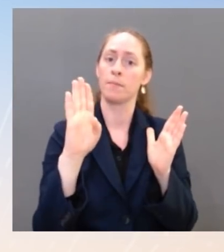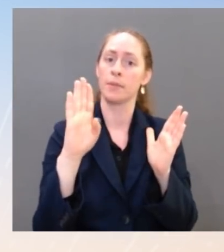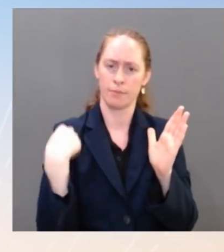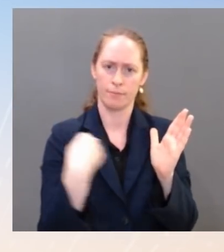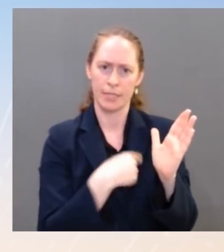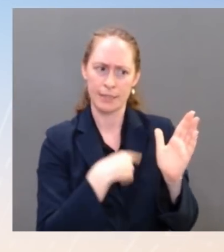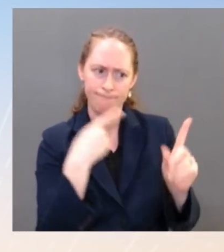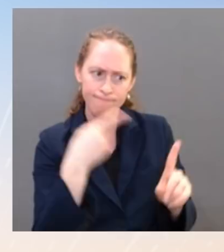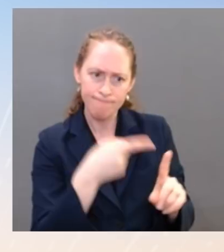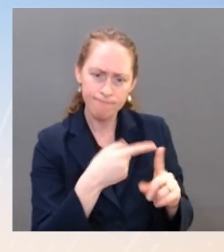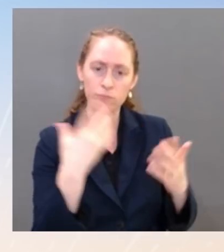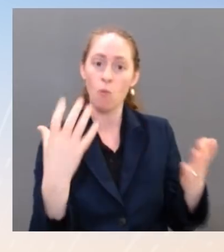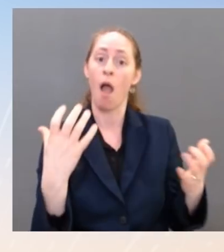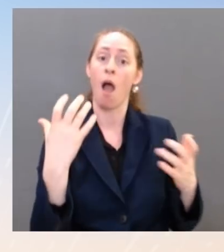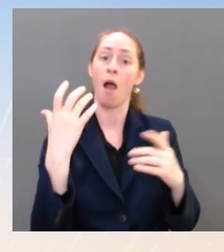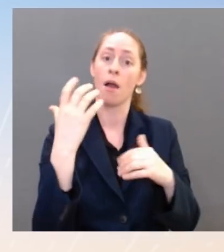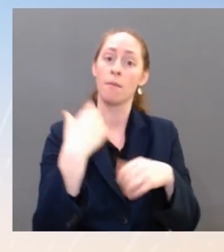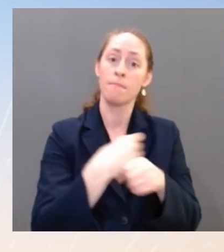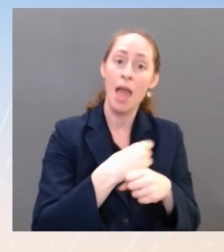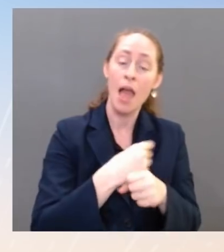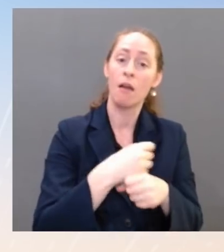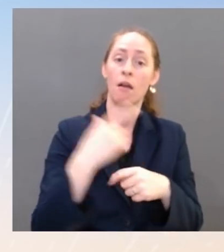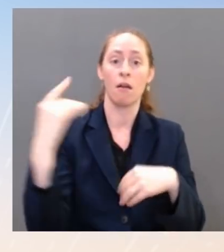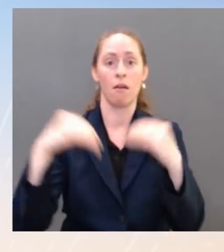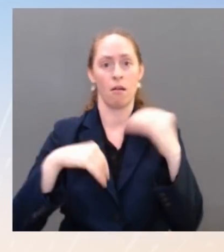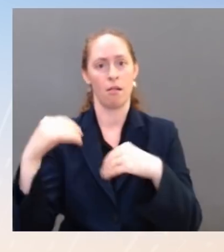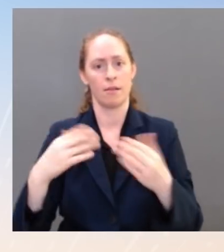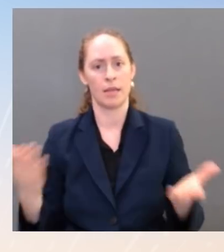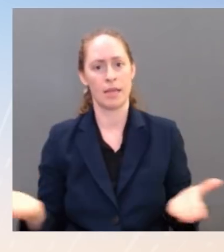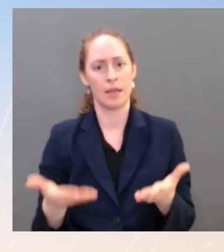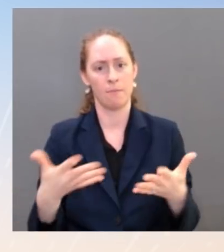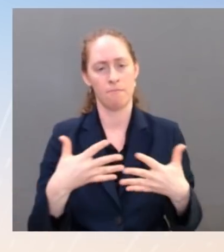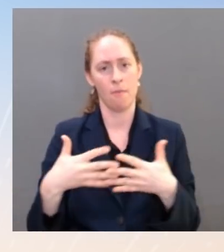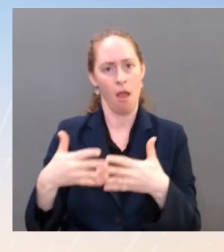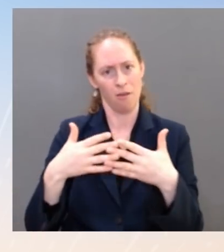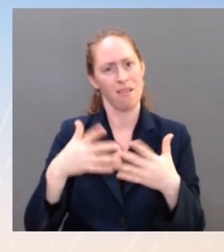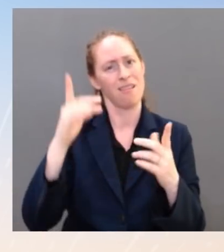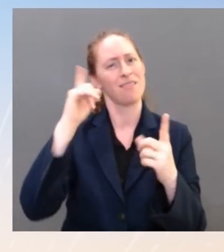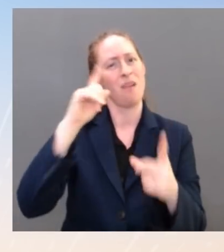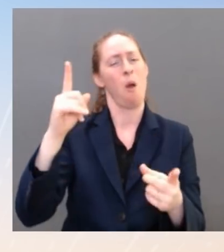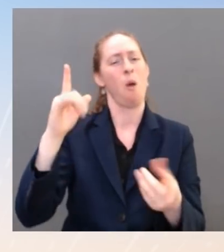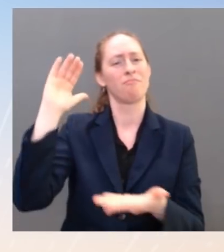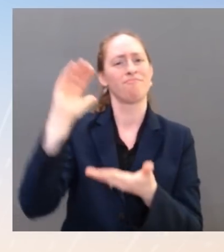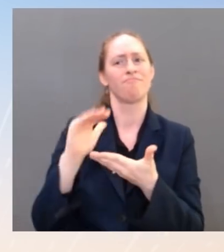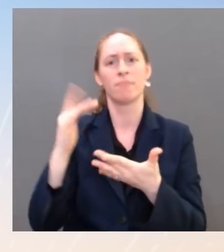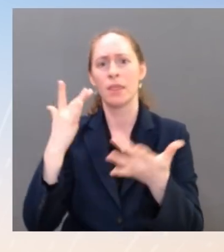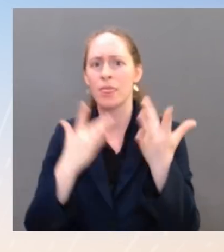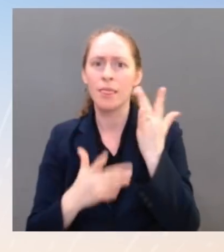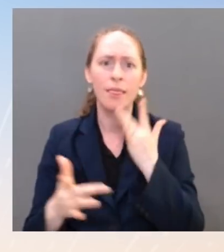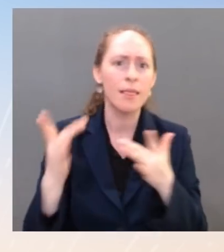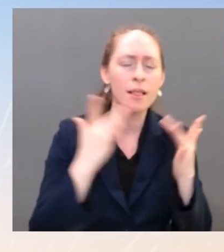That's important. And also, this president truly believes that the days of these blanket waivers,